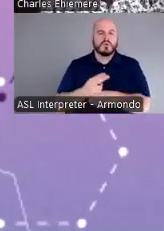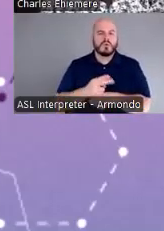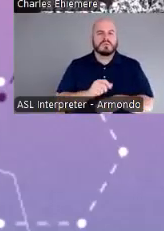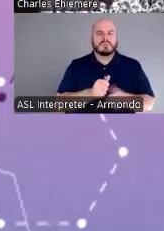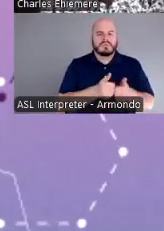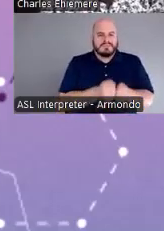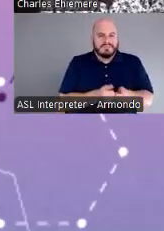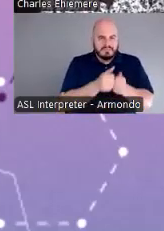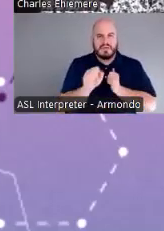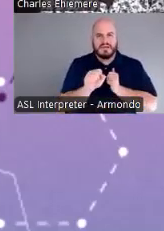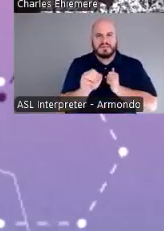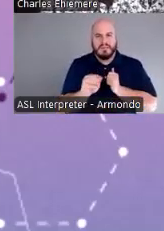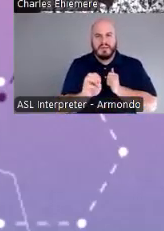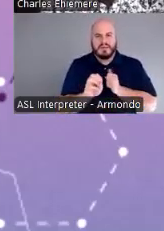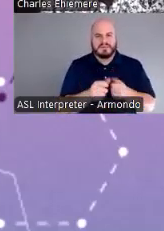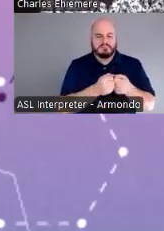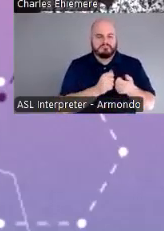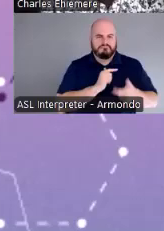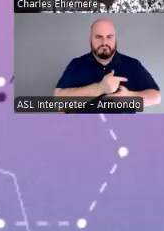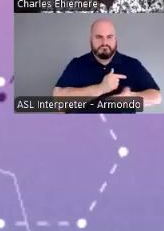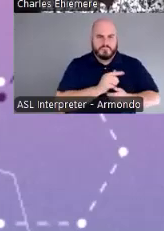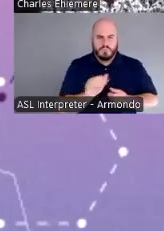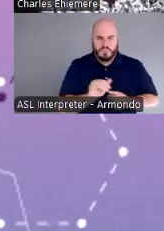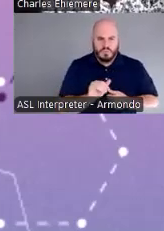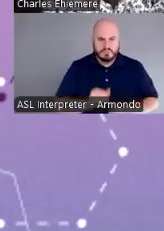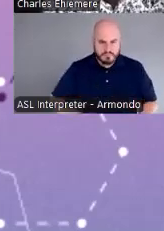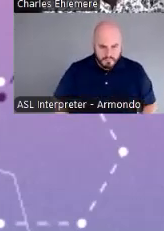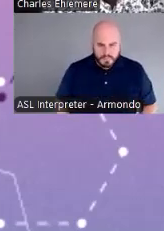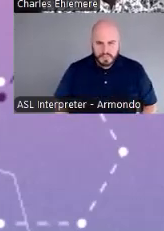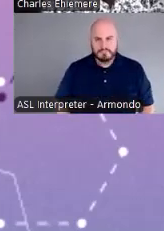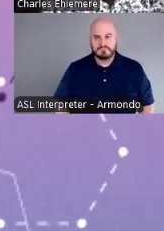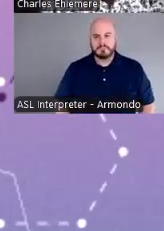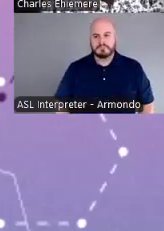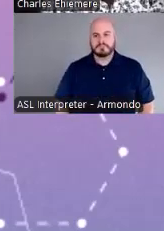shown that people that even speak particular languages